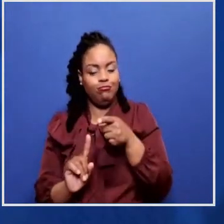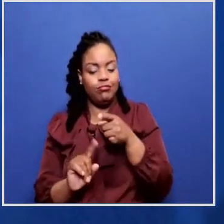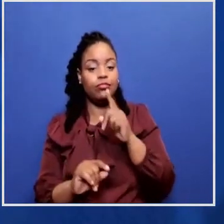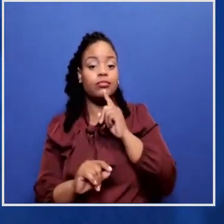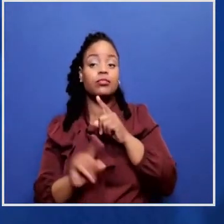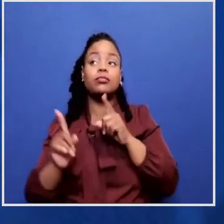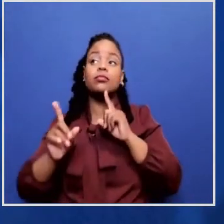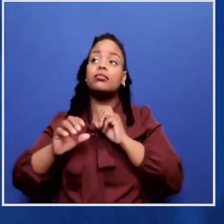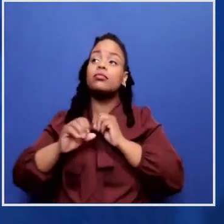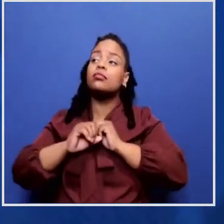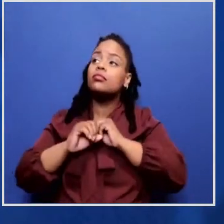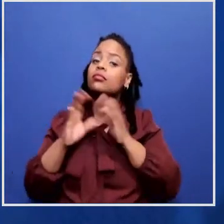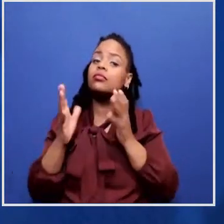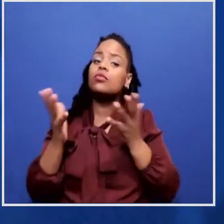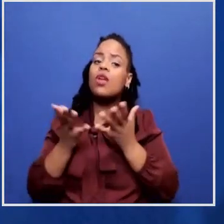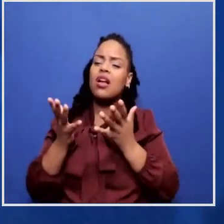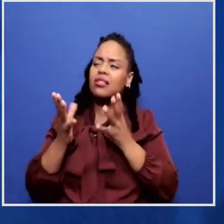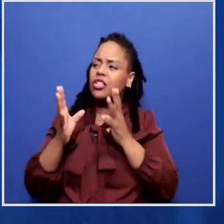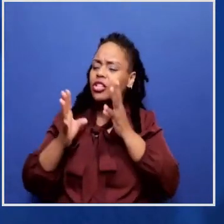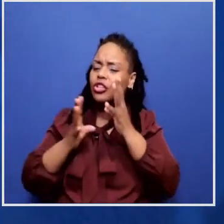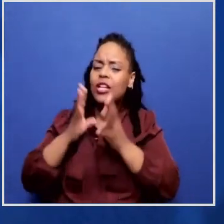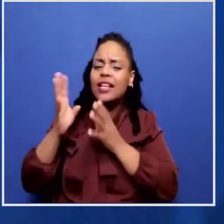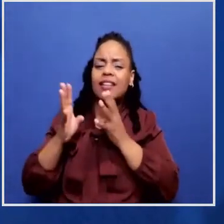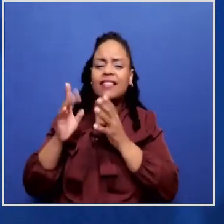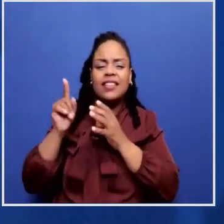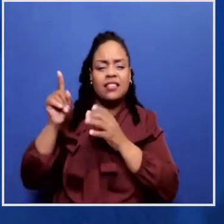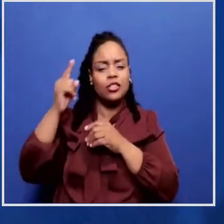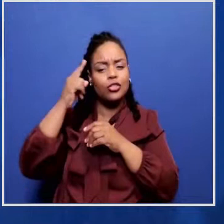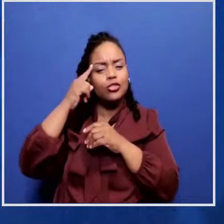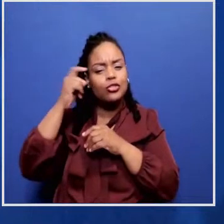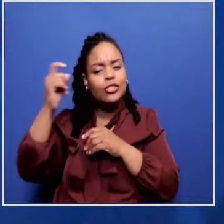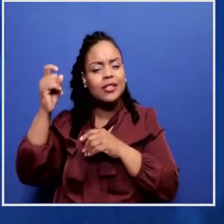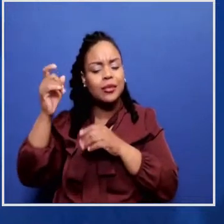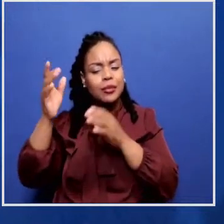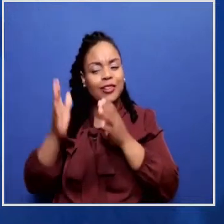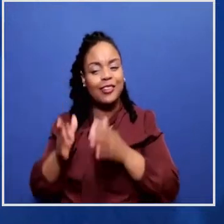MARTIN LUTHER KING WAS A VISIONARY AND A DREAMER.